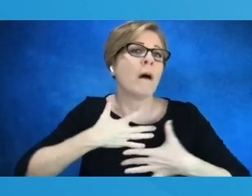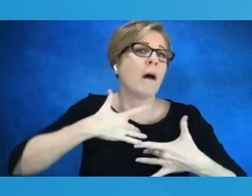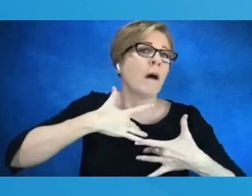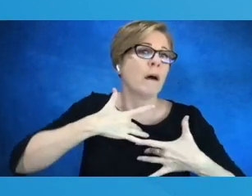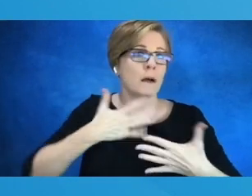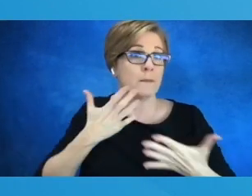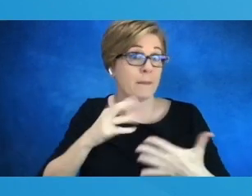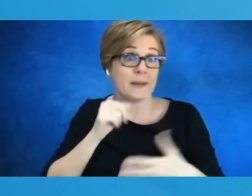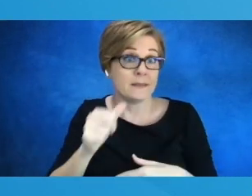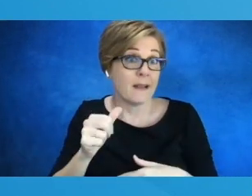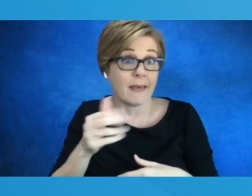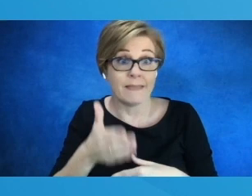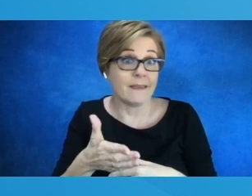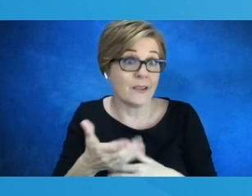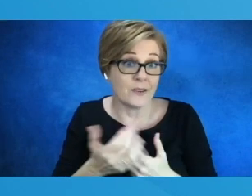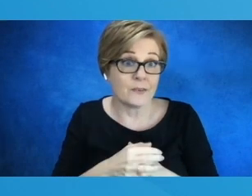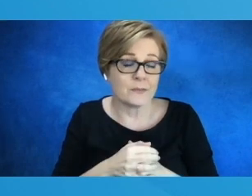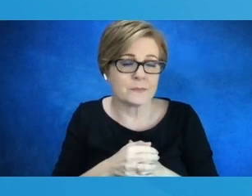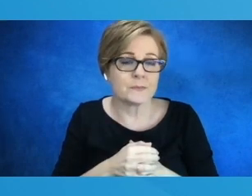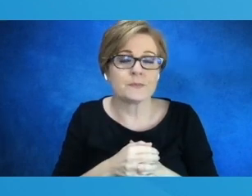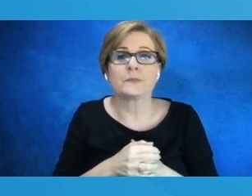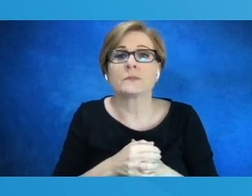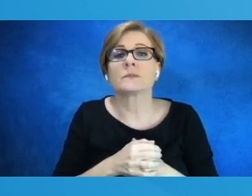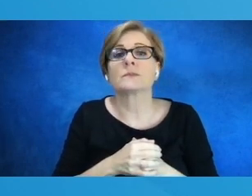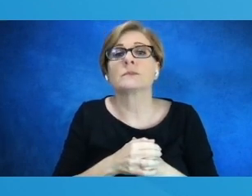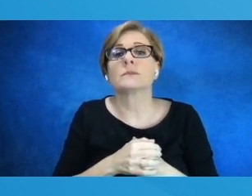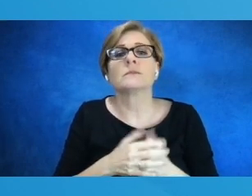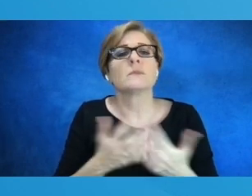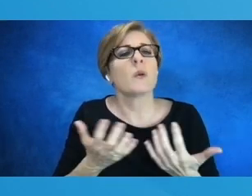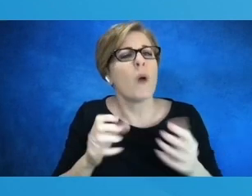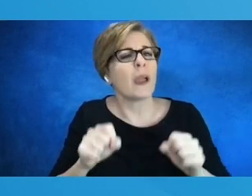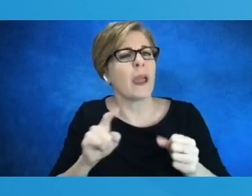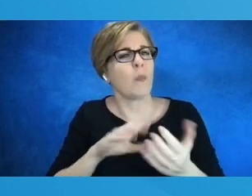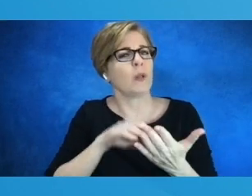What can we learn from the differences? Alright.